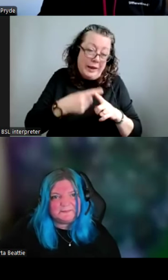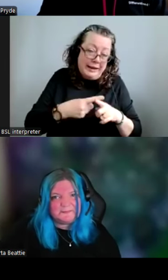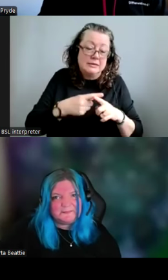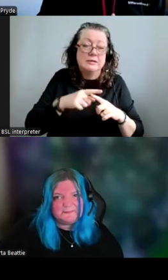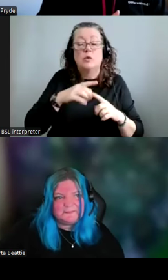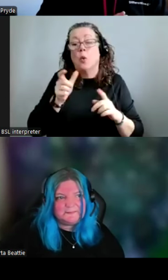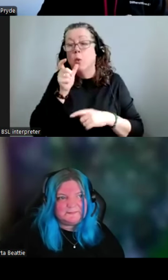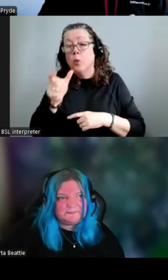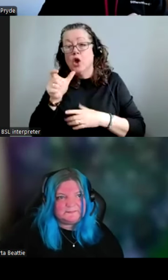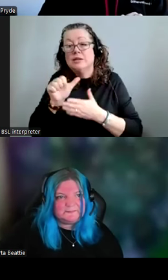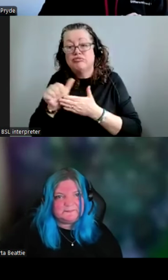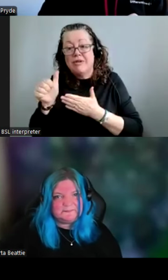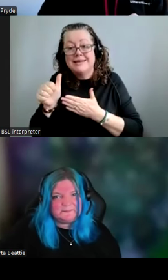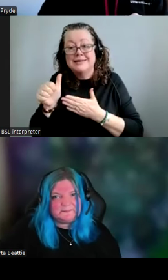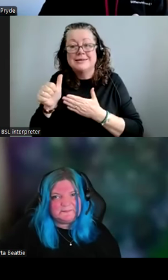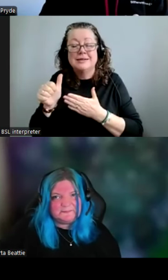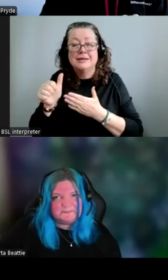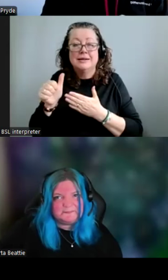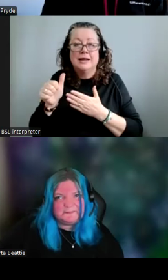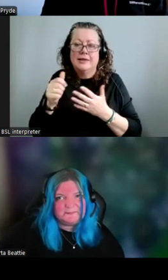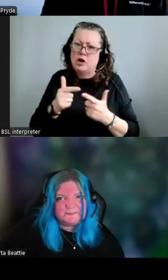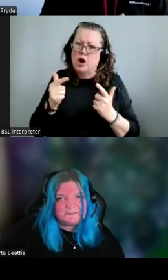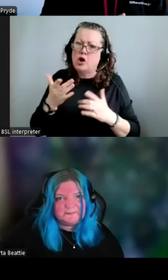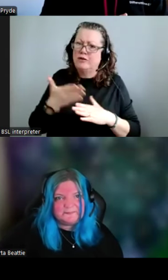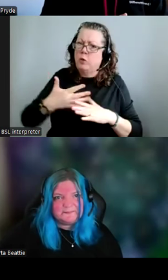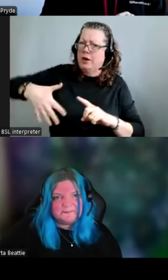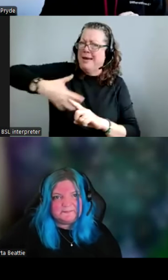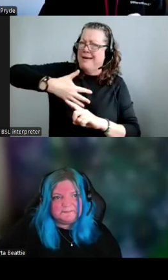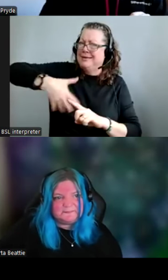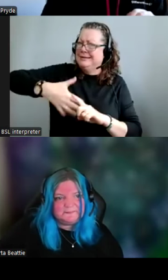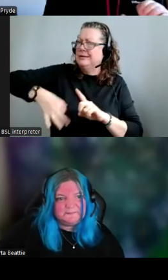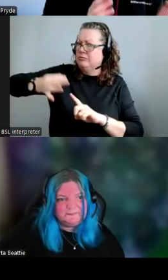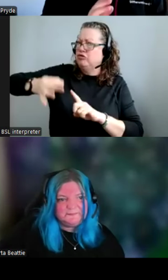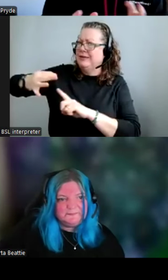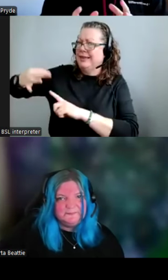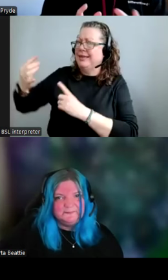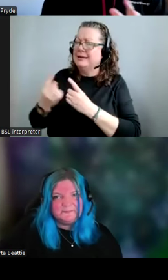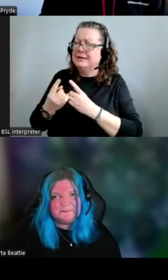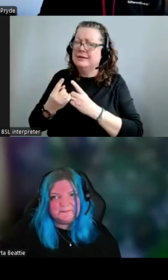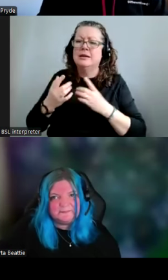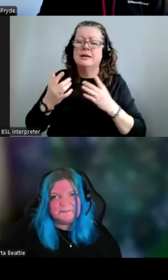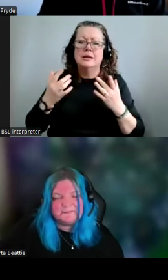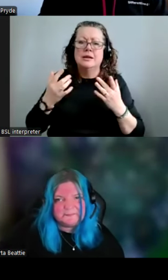being done to improve. Anything that is limited, there might be a workaround if you Google to see how other people are doing it.